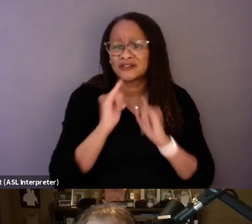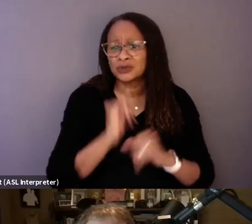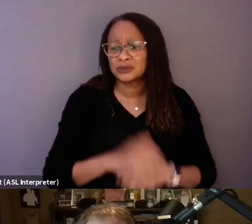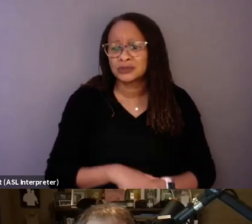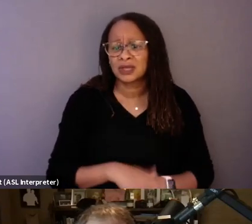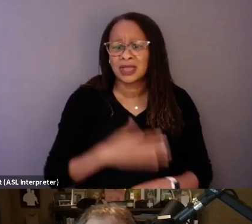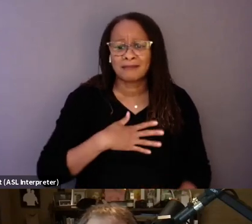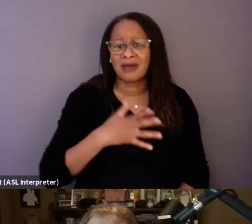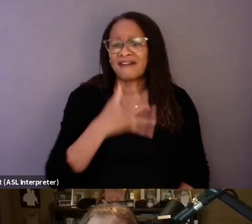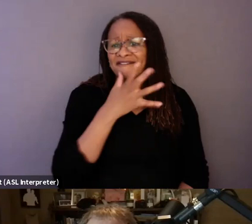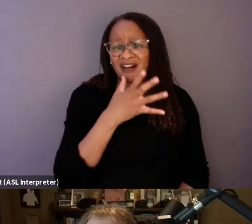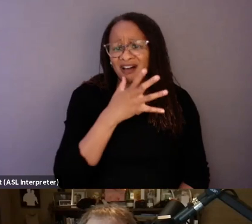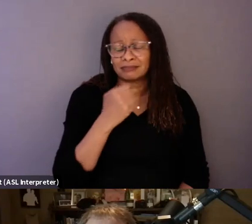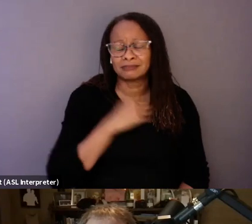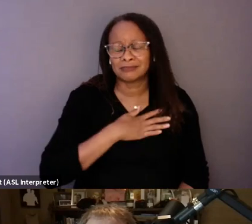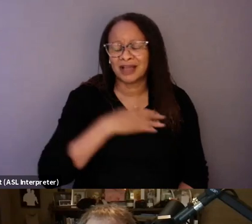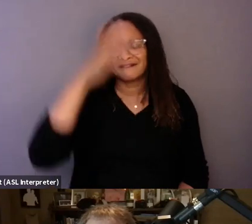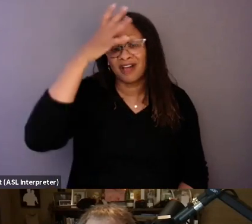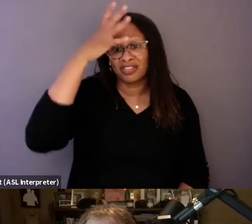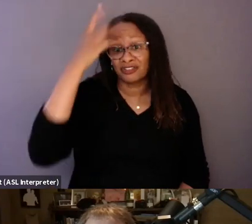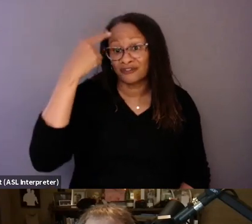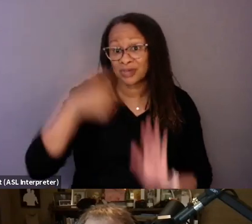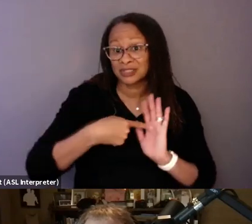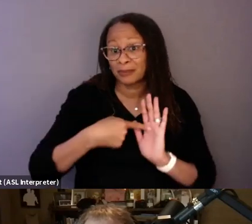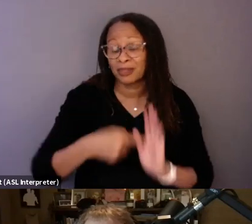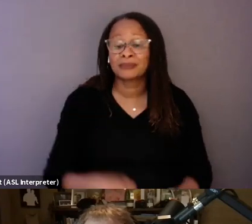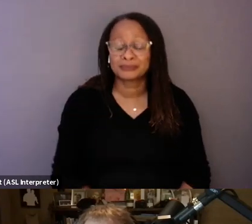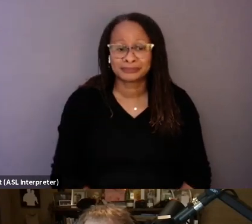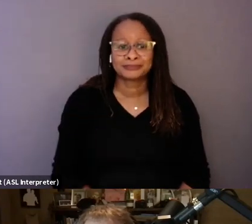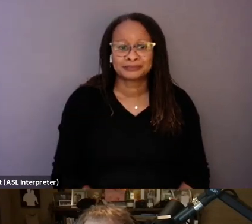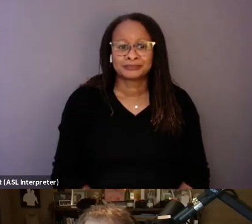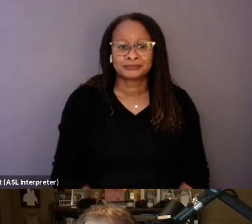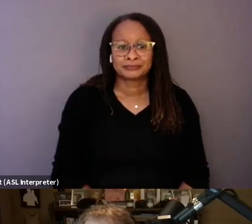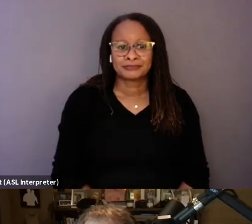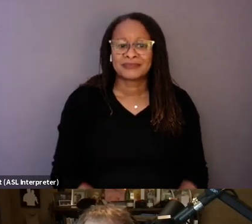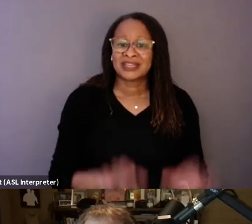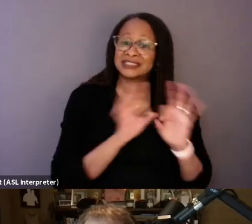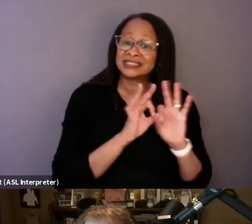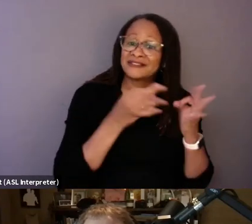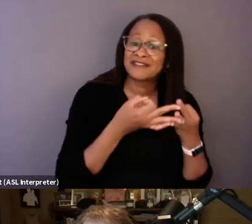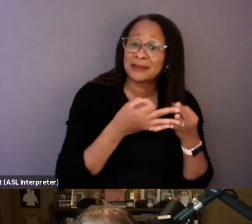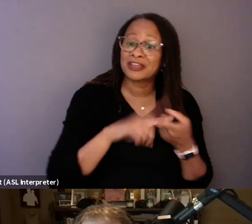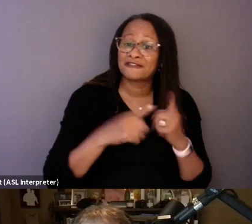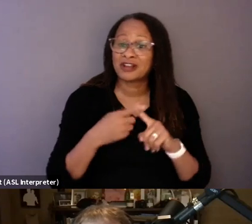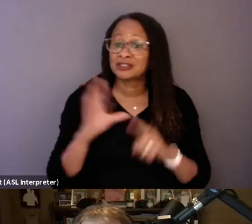My father, for instance. Yeah, yeah, and so there's family, there's friends, there's coworkers, it's all in there.